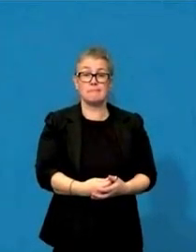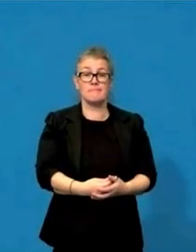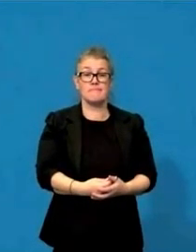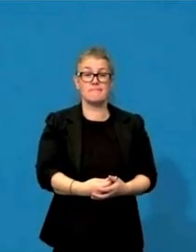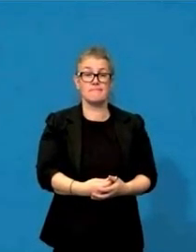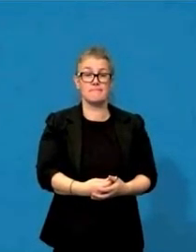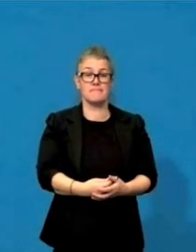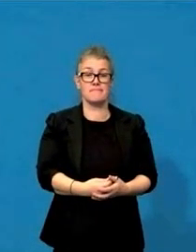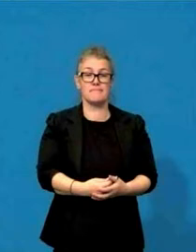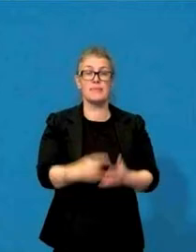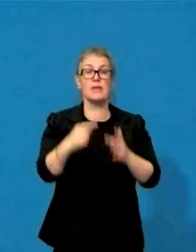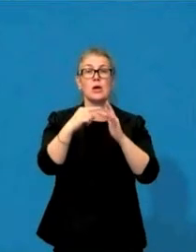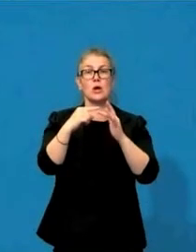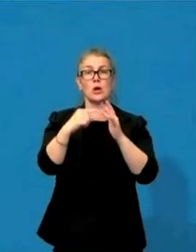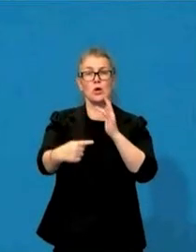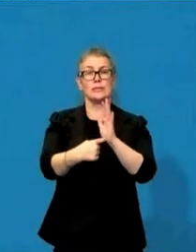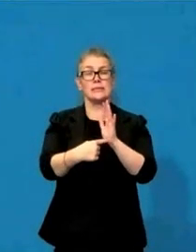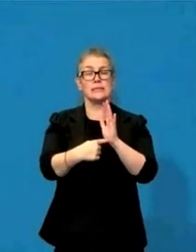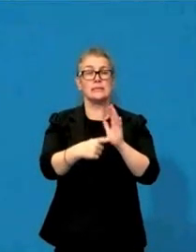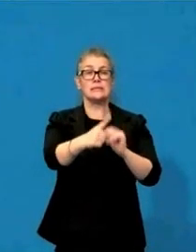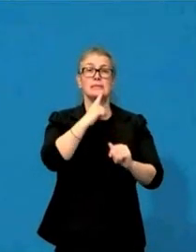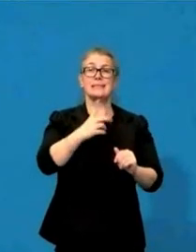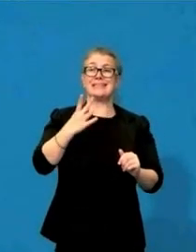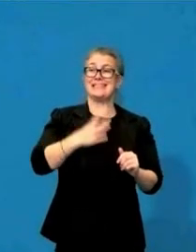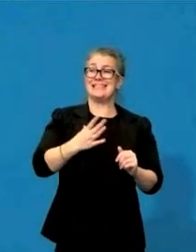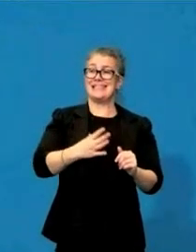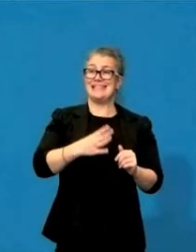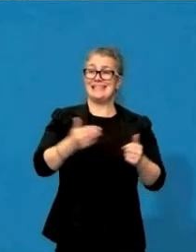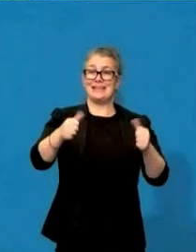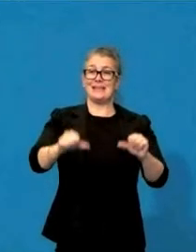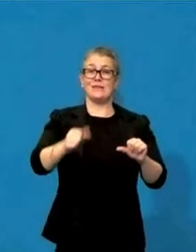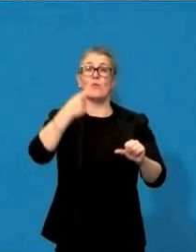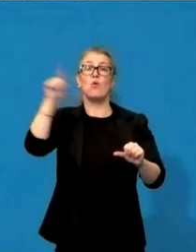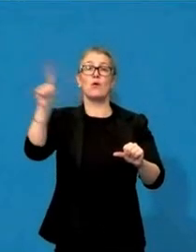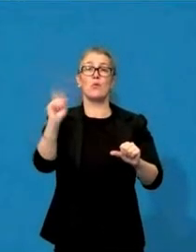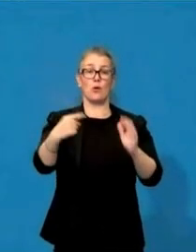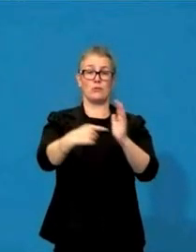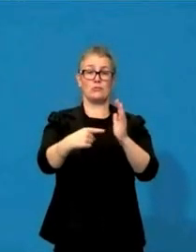The OT said that she needed to order a commode so we can lift - use the hoist to